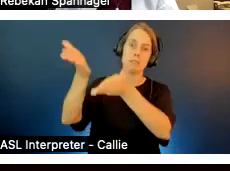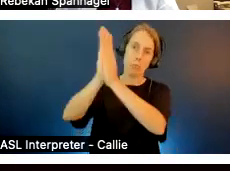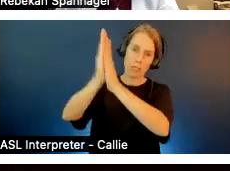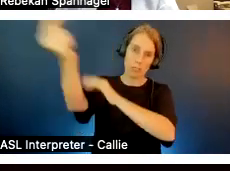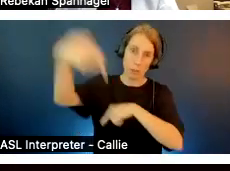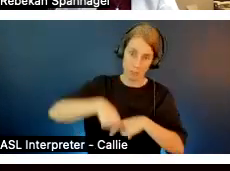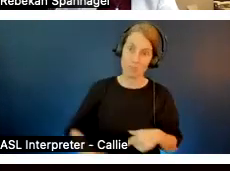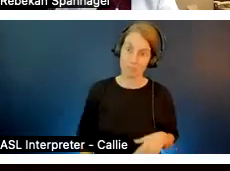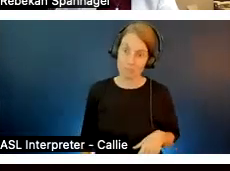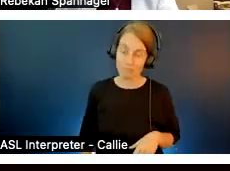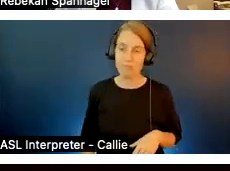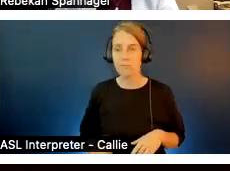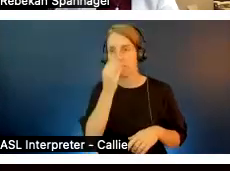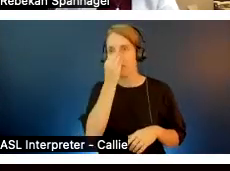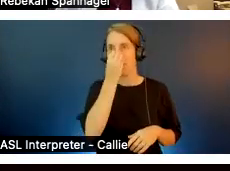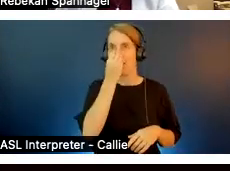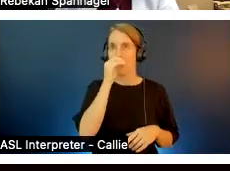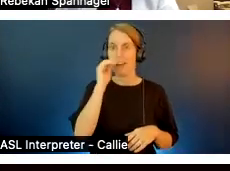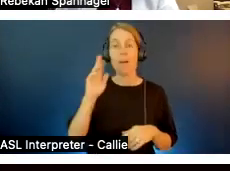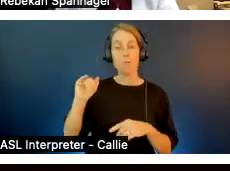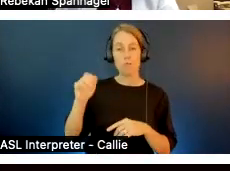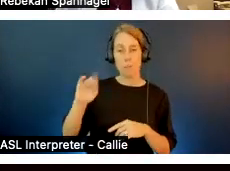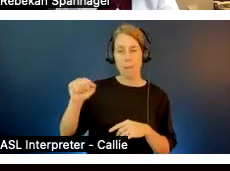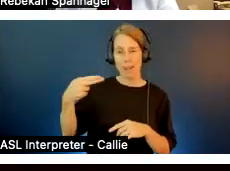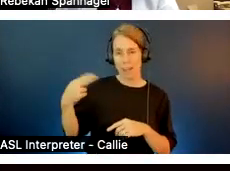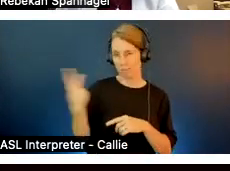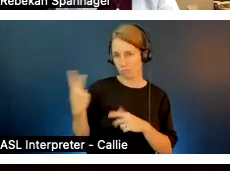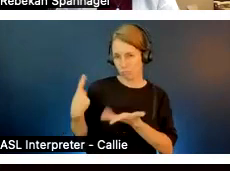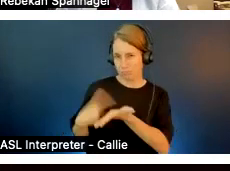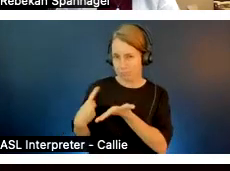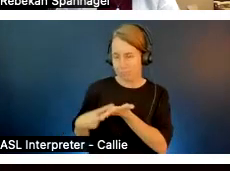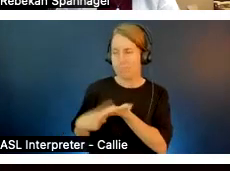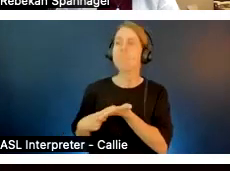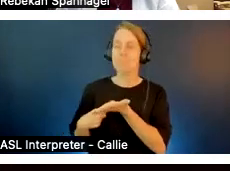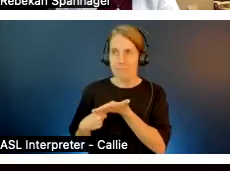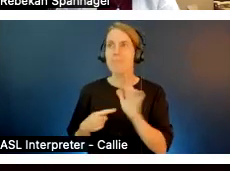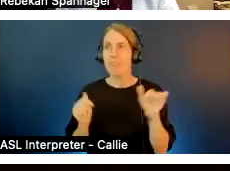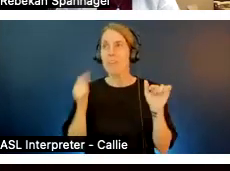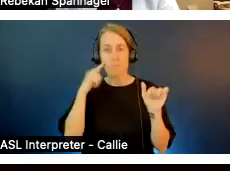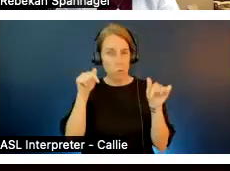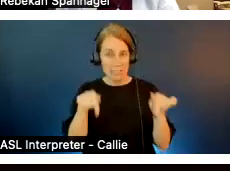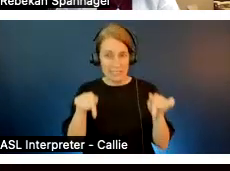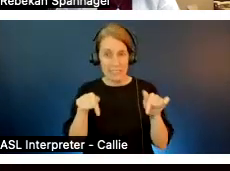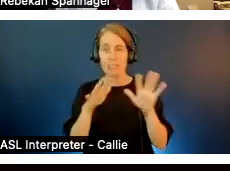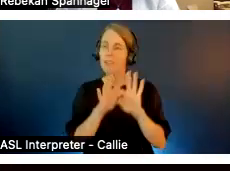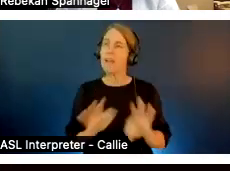talking about shortly before this session began is thinking about the important transitions in your